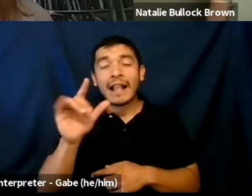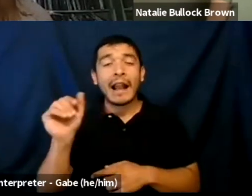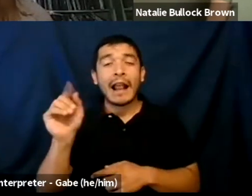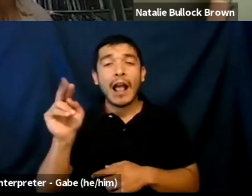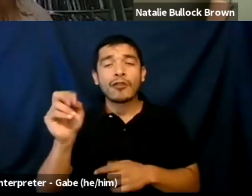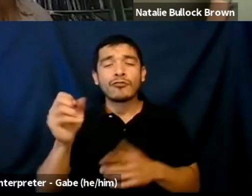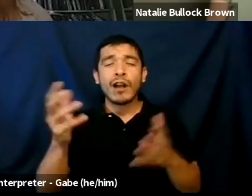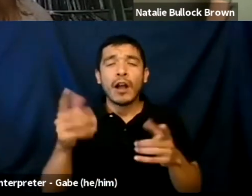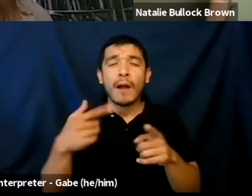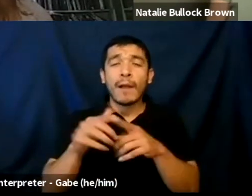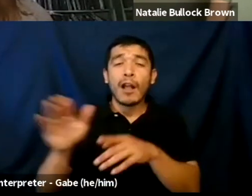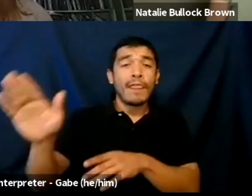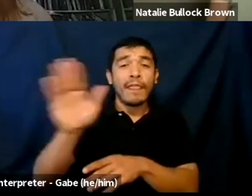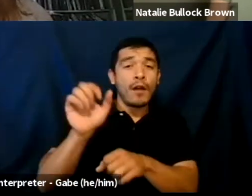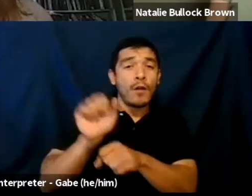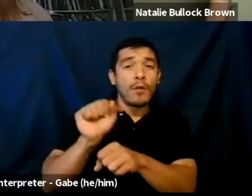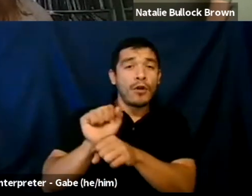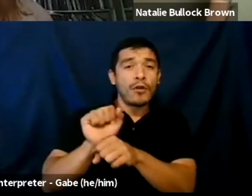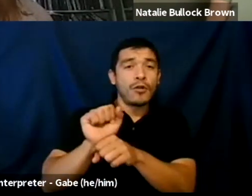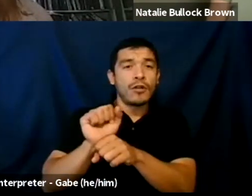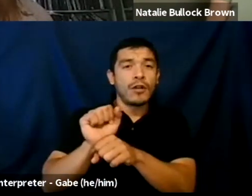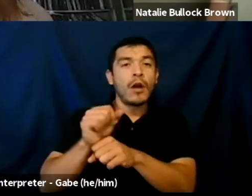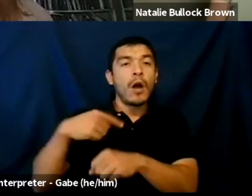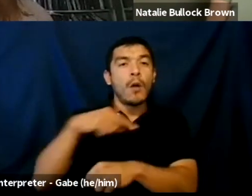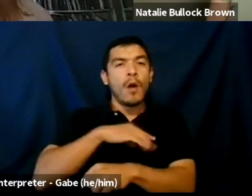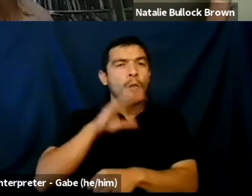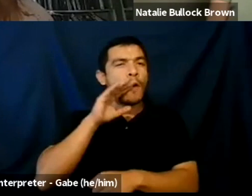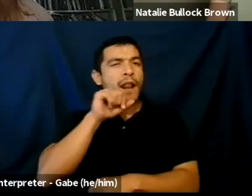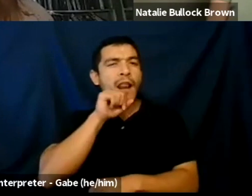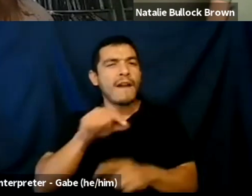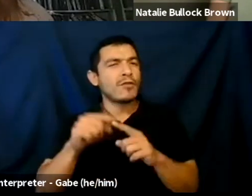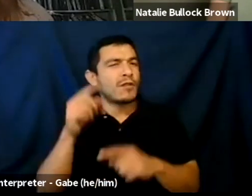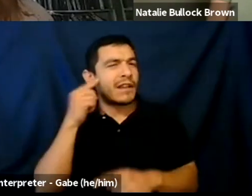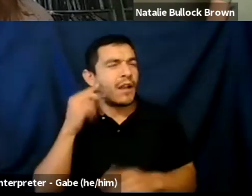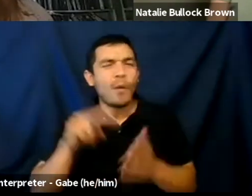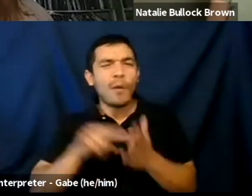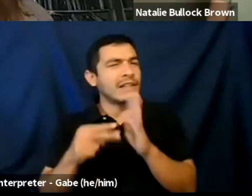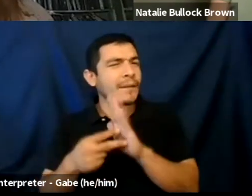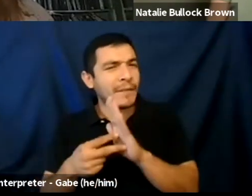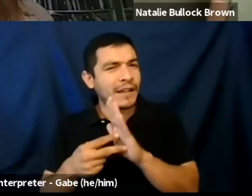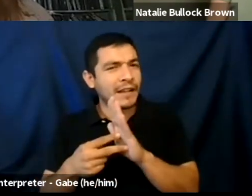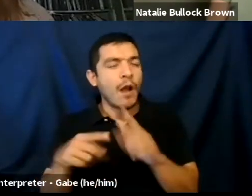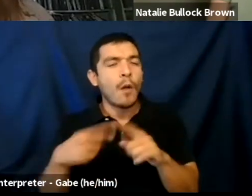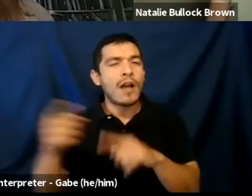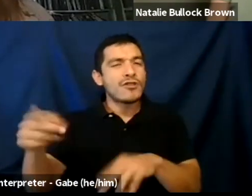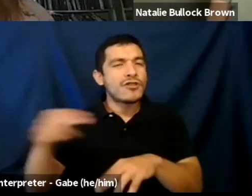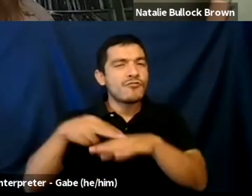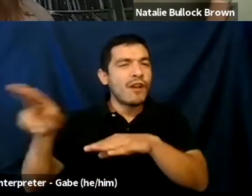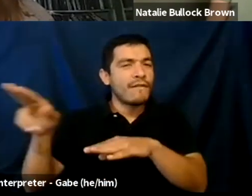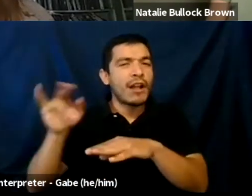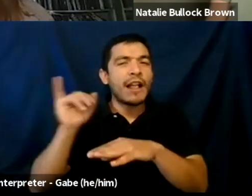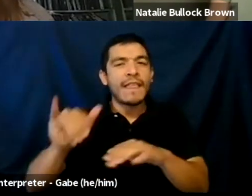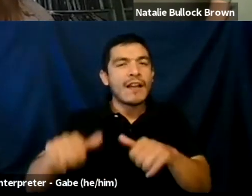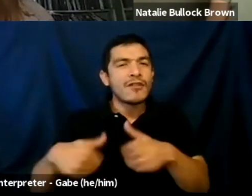I think that I will love to hear what does that mean. Like when she was referencing the challenges of anonymization